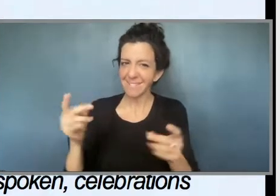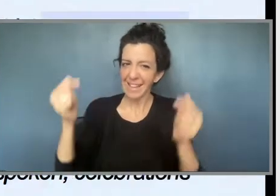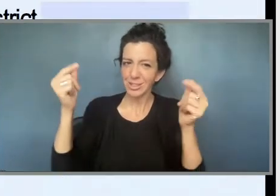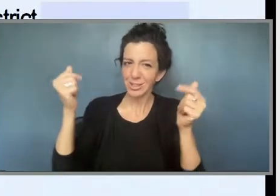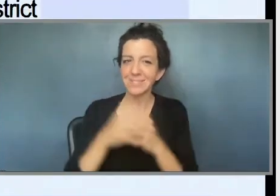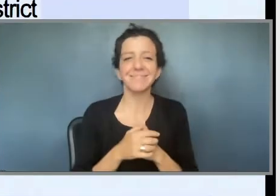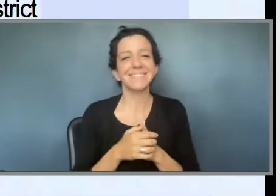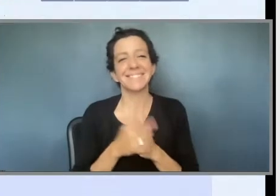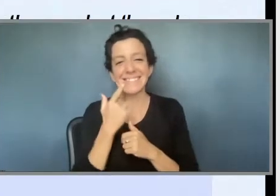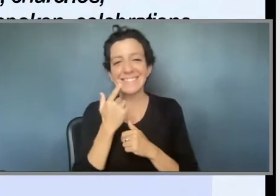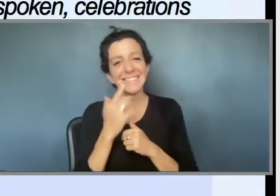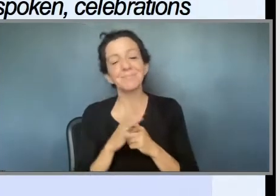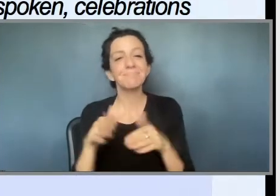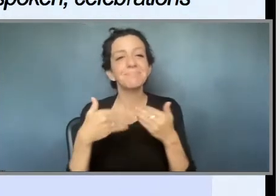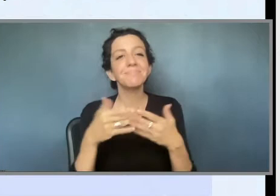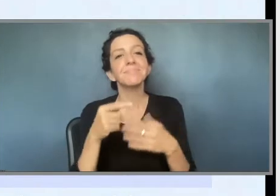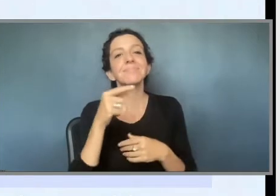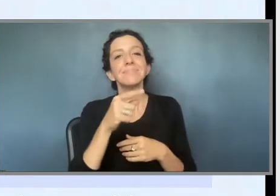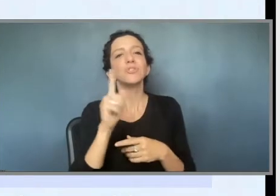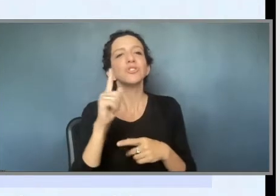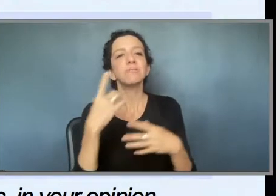Studio: got fast fingers and it gives us a little bit of an overview of what it is, which Doug just covered.